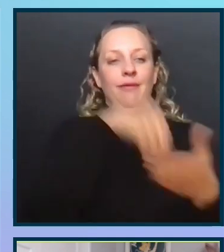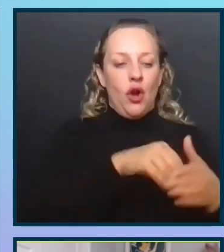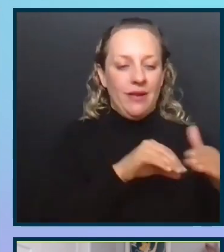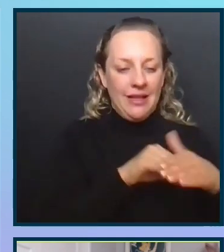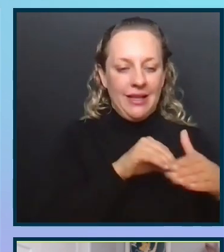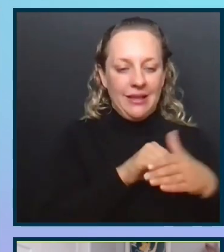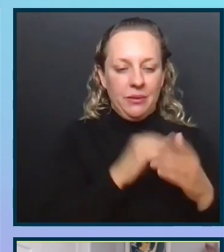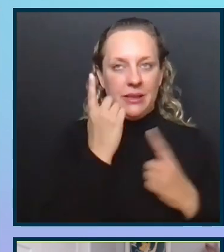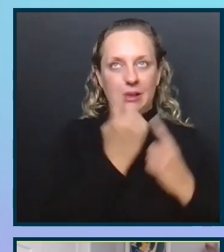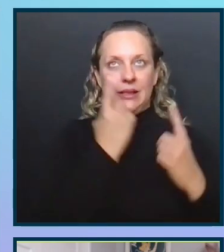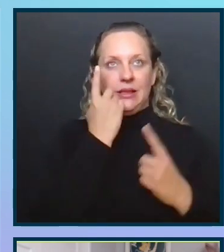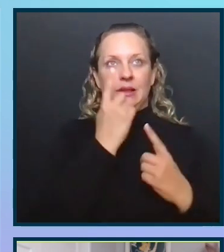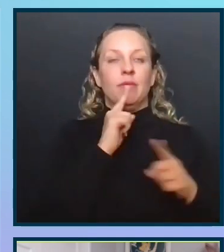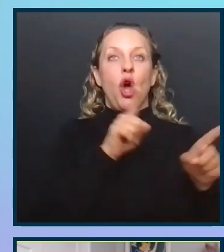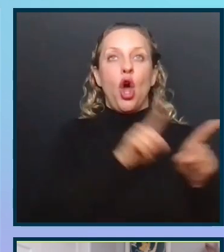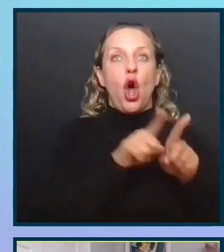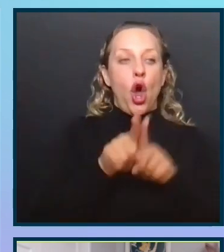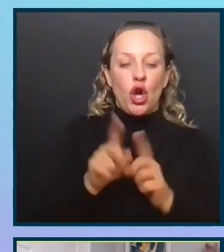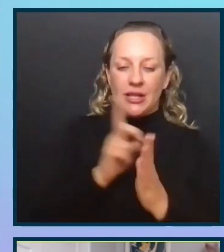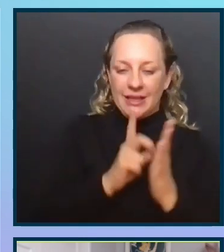But it needs to also live with designers as well.